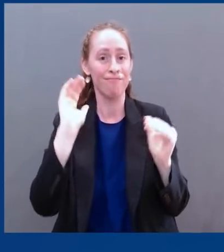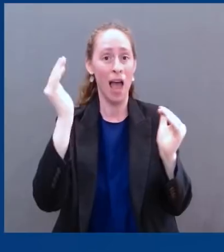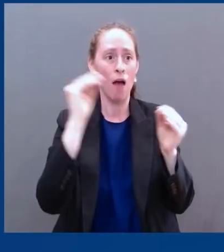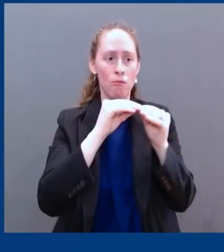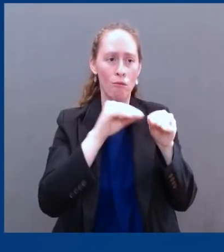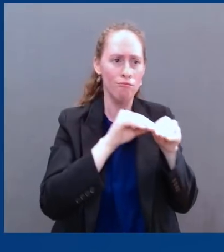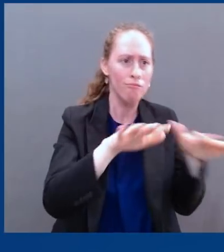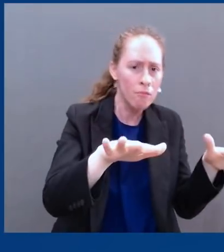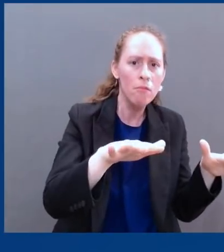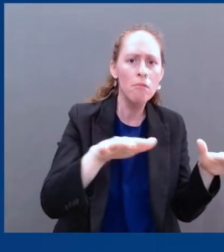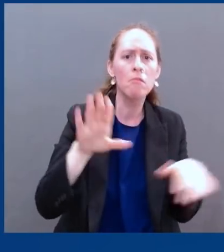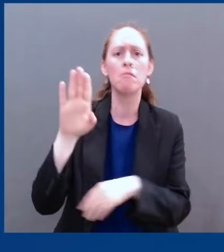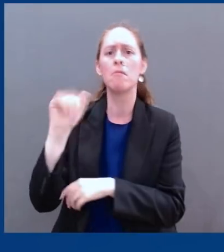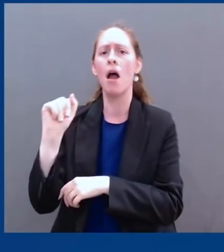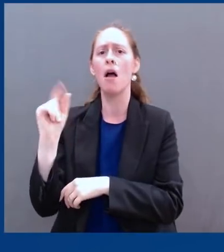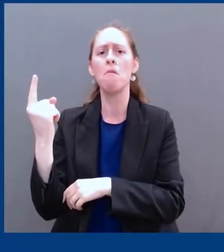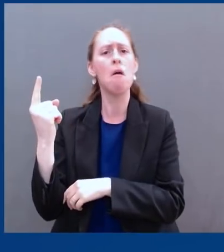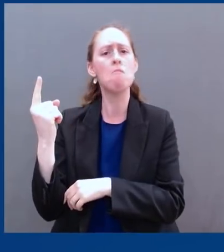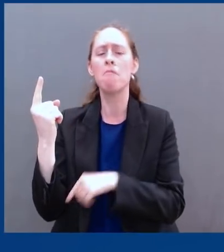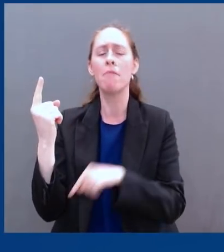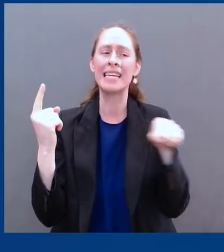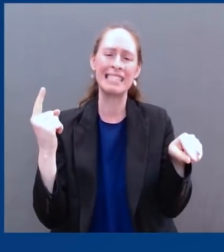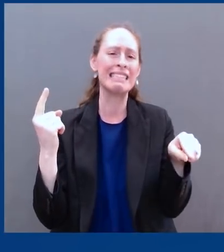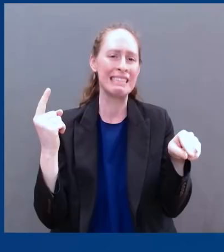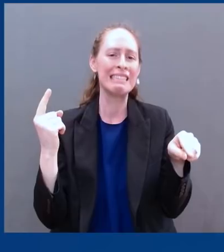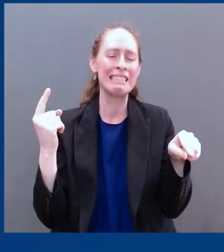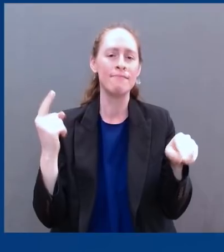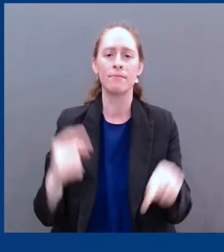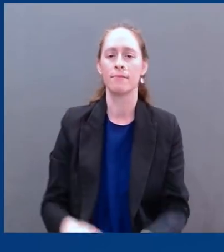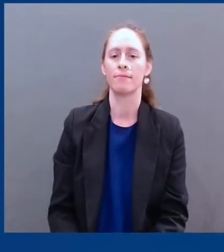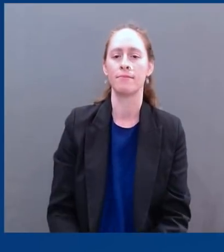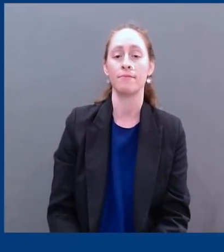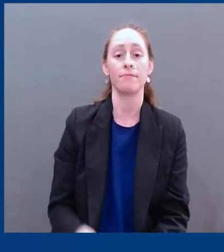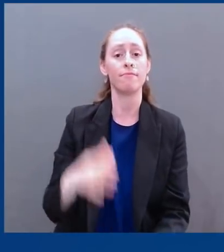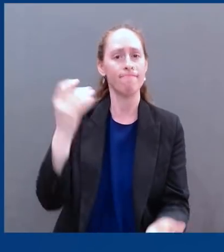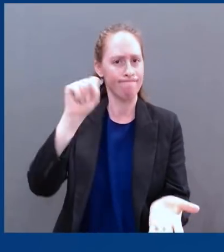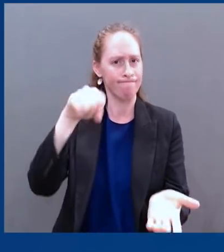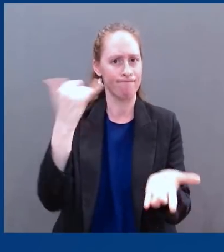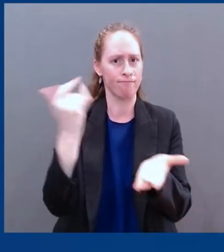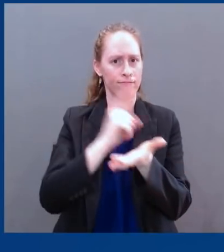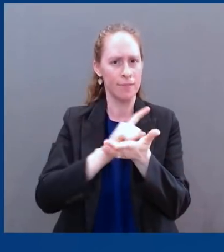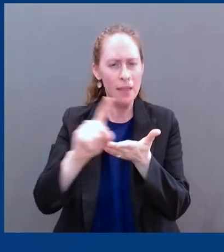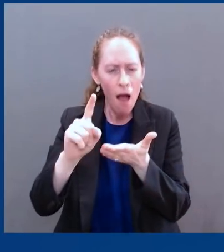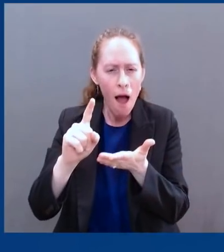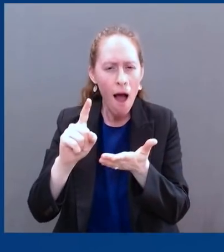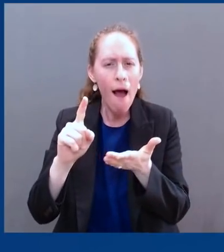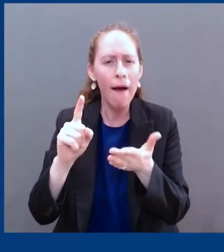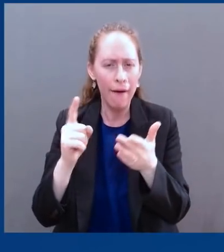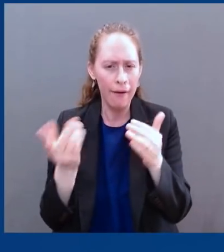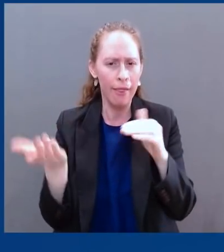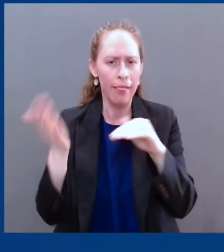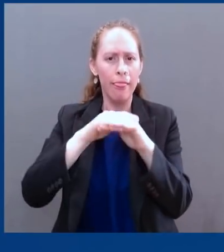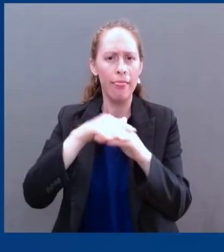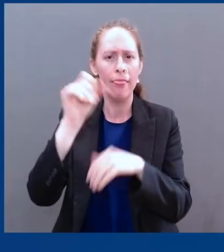Over the past week, we have seen a small increase in reported COVID-19 cases in New York state and New York City,